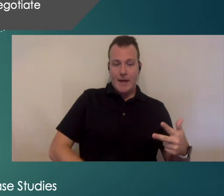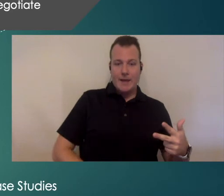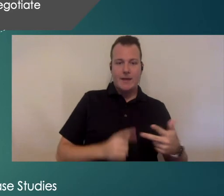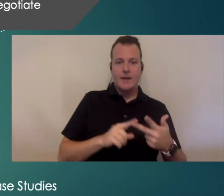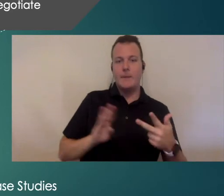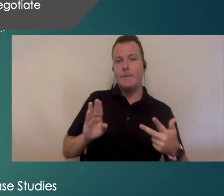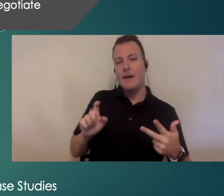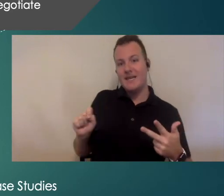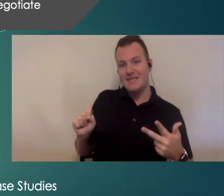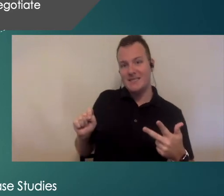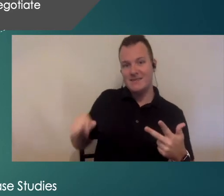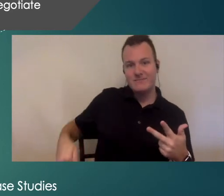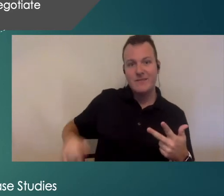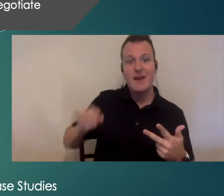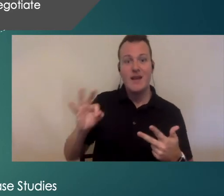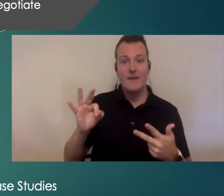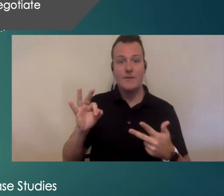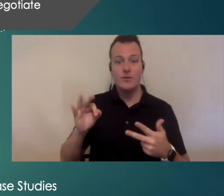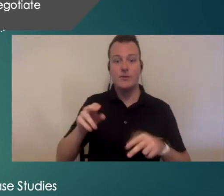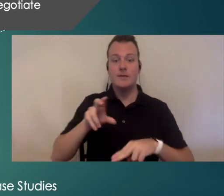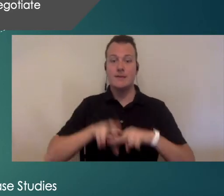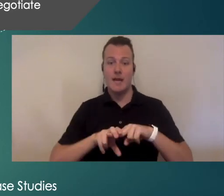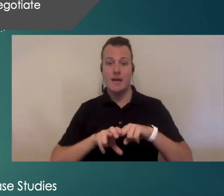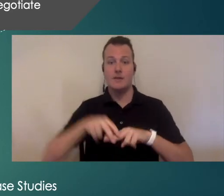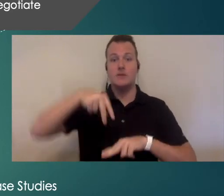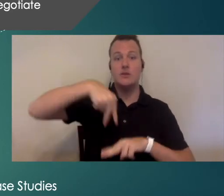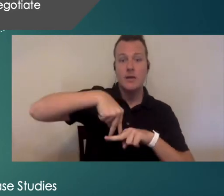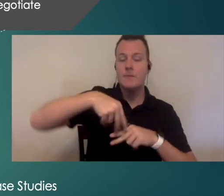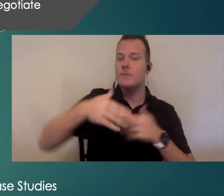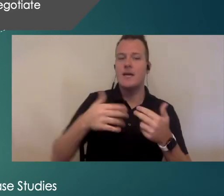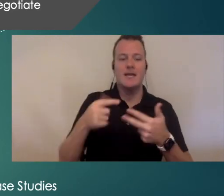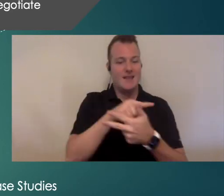if you moved, or sat, or stood up, you weren't able to see any of those three